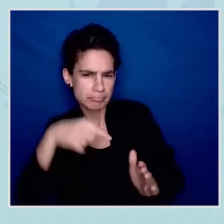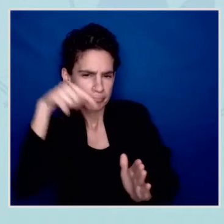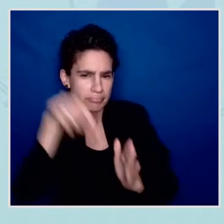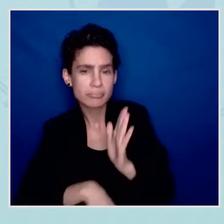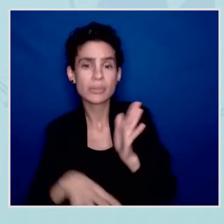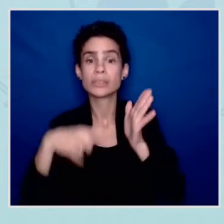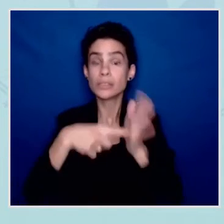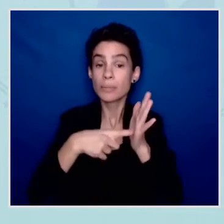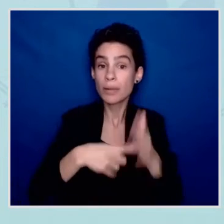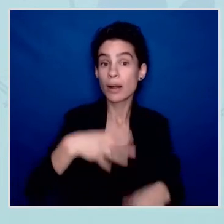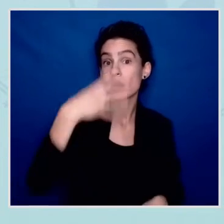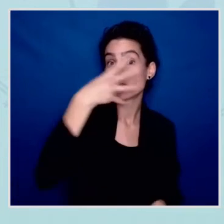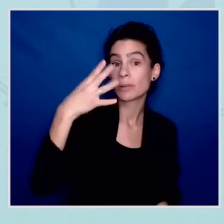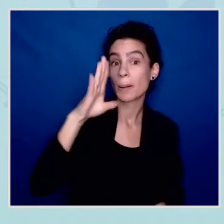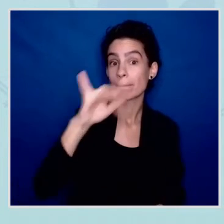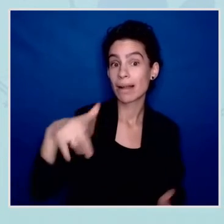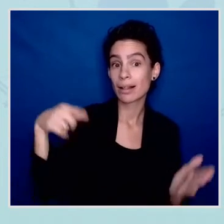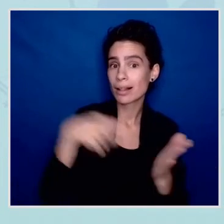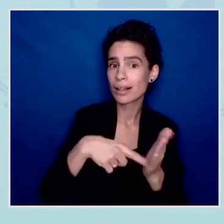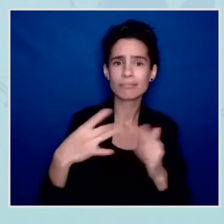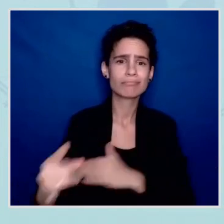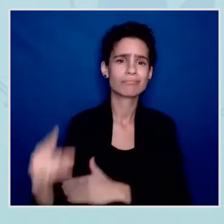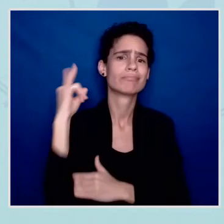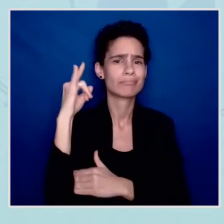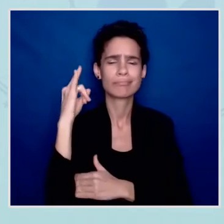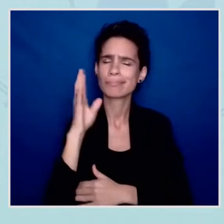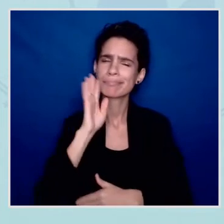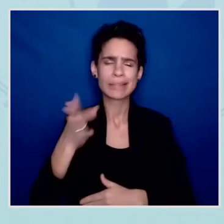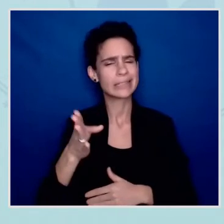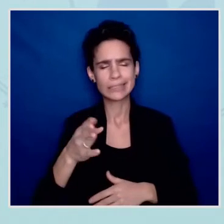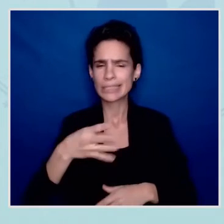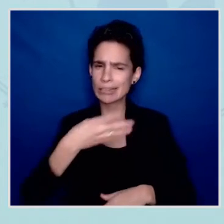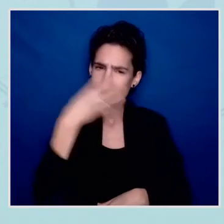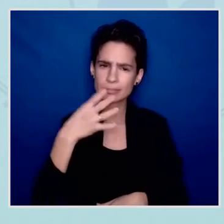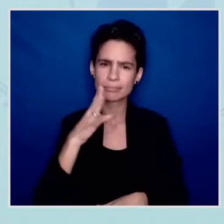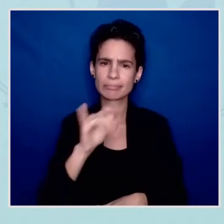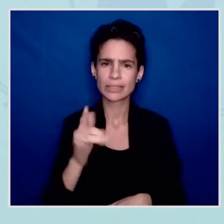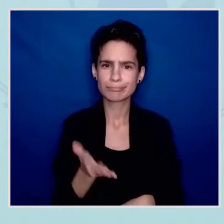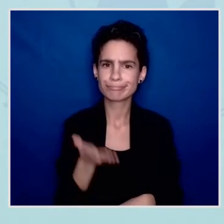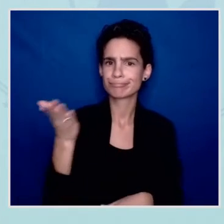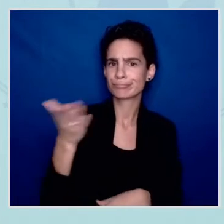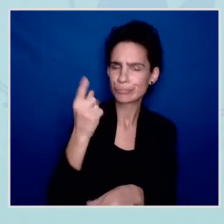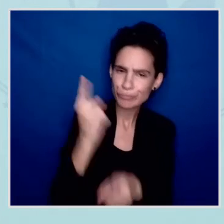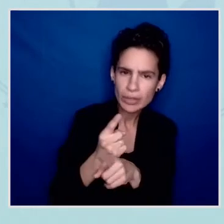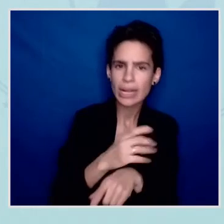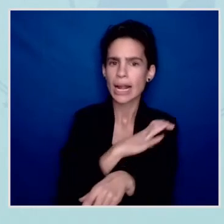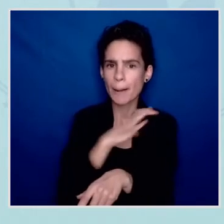NOT NECESSARILY MOVE TO -- INTRODUCE IN UNITED STATES